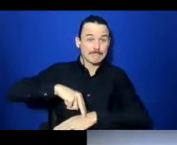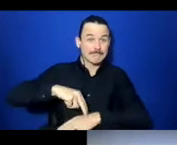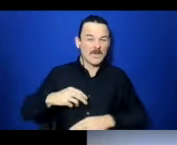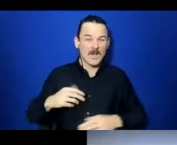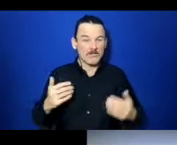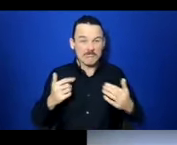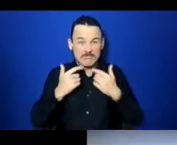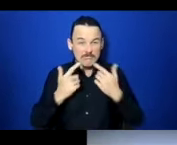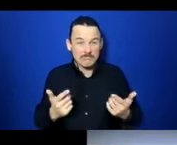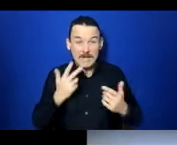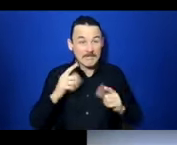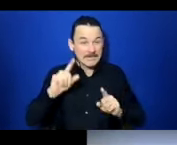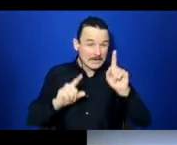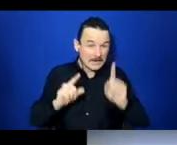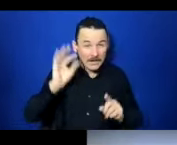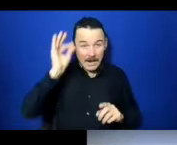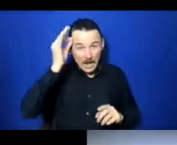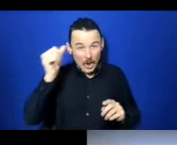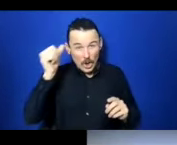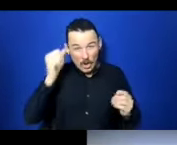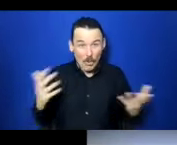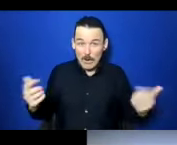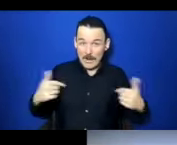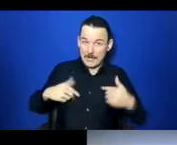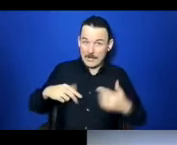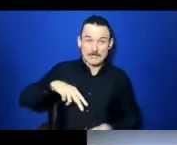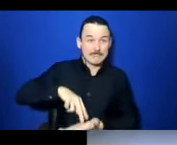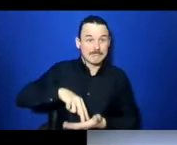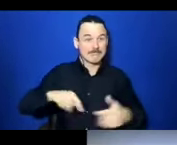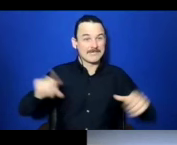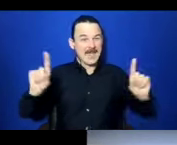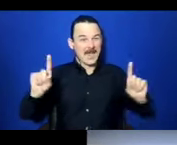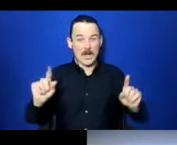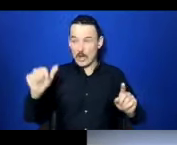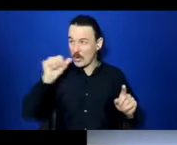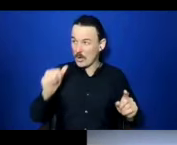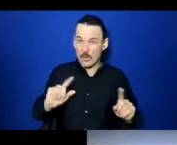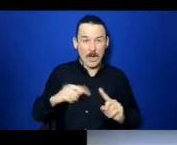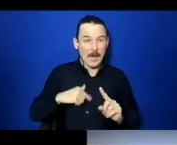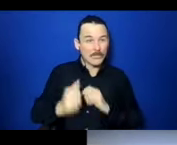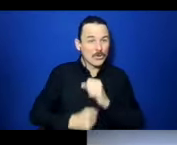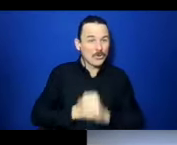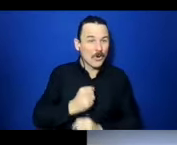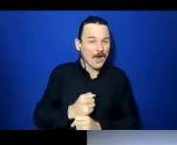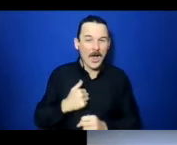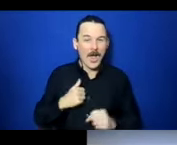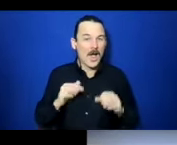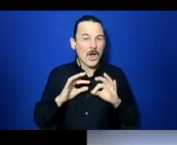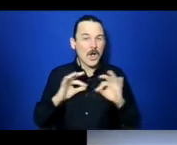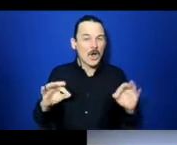I am and what I’m doing. I don't think I’m doing anything bad so that's okay. Anna, I just wonder